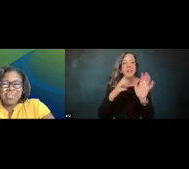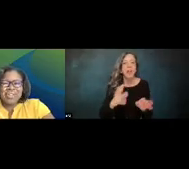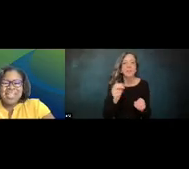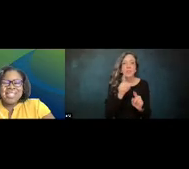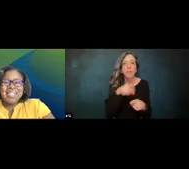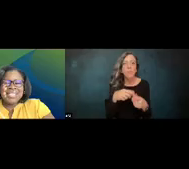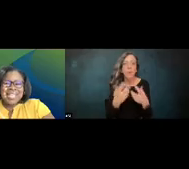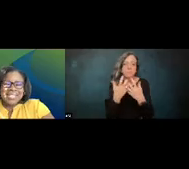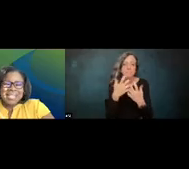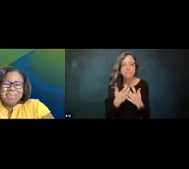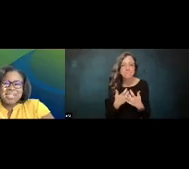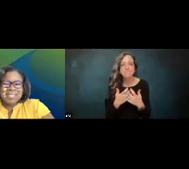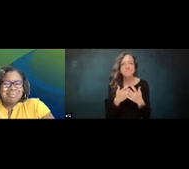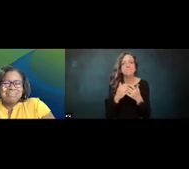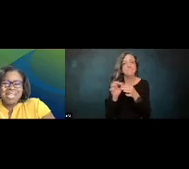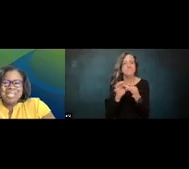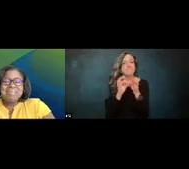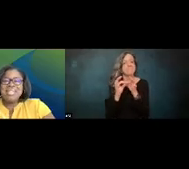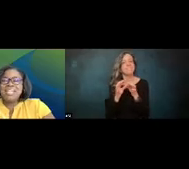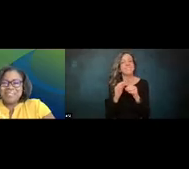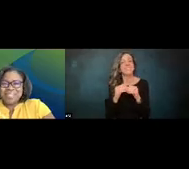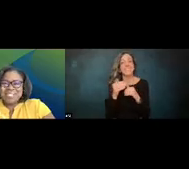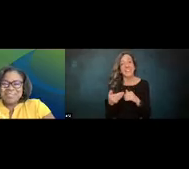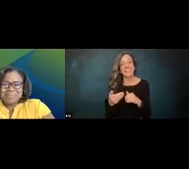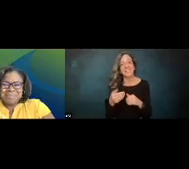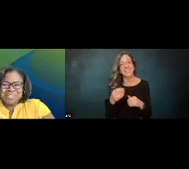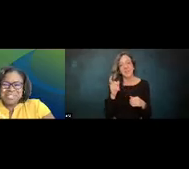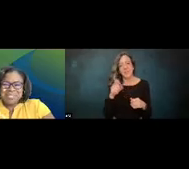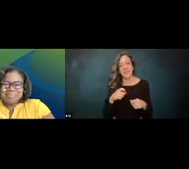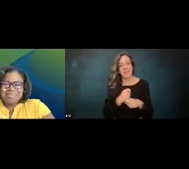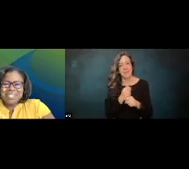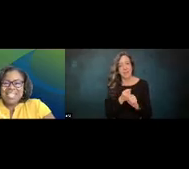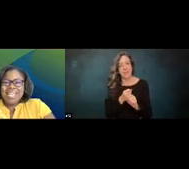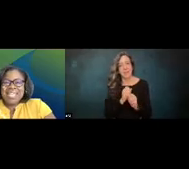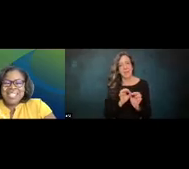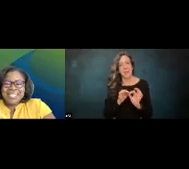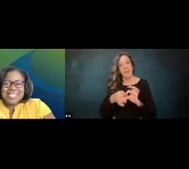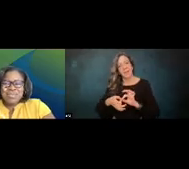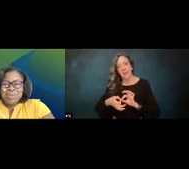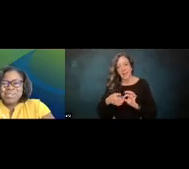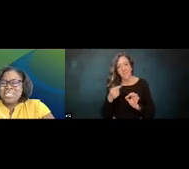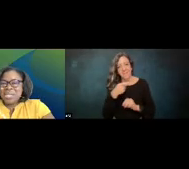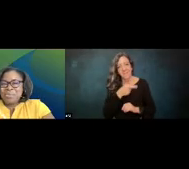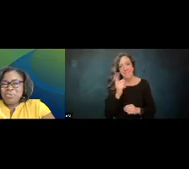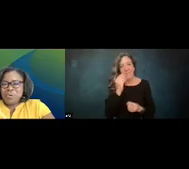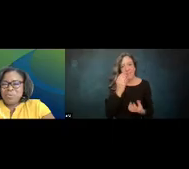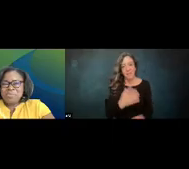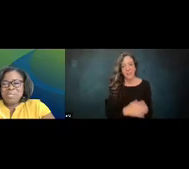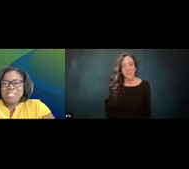together, the next step is making meaning of this information. This is where the state performance